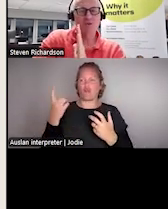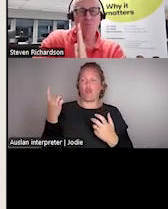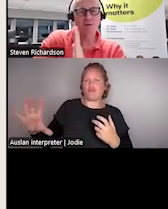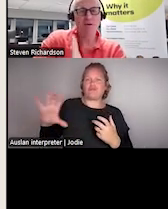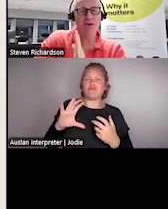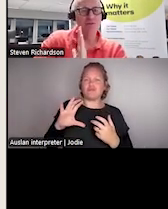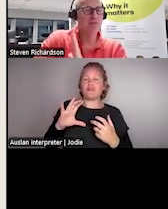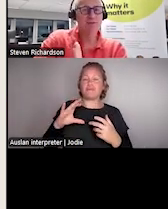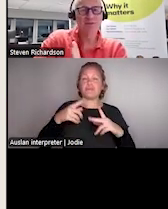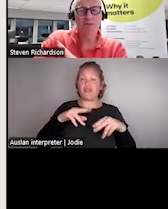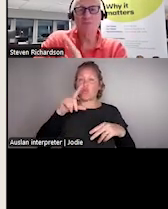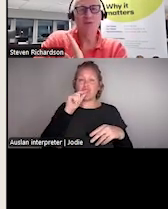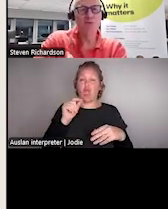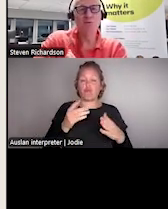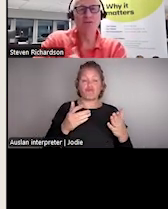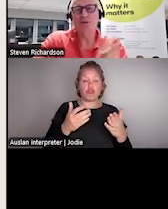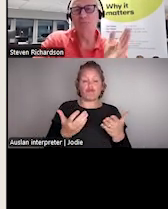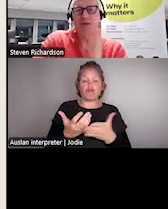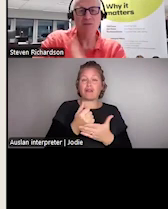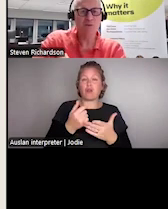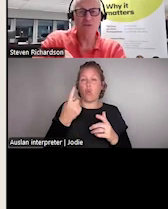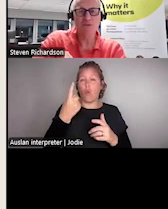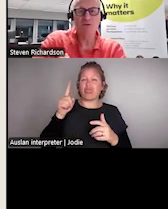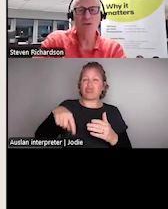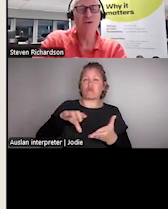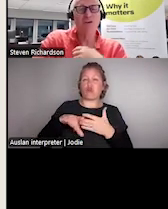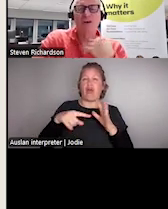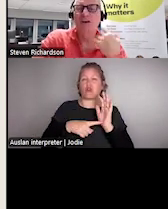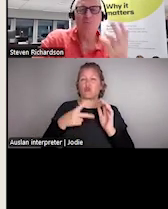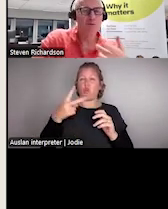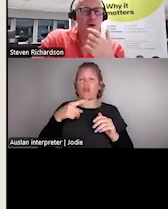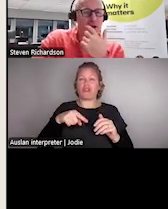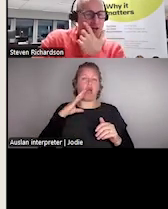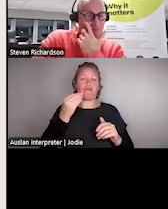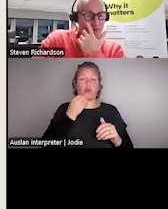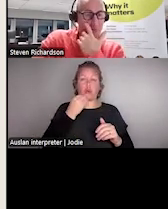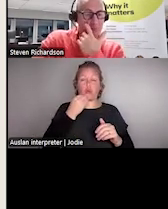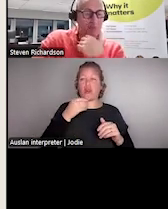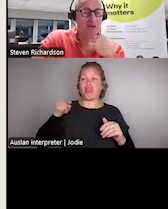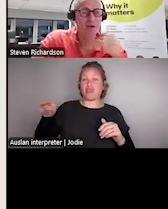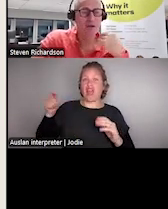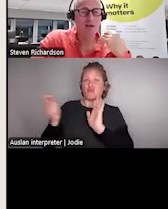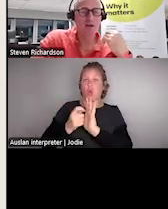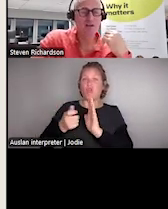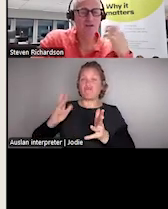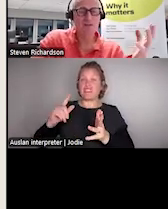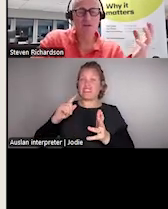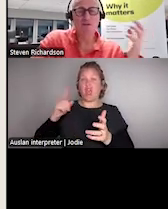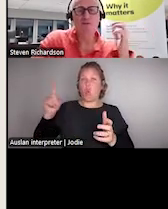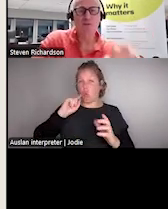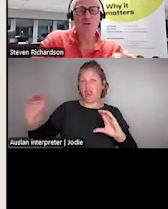if we can raise $1000 by noon that is going to be matched by this donor." You might have somebody in